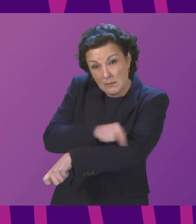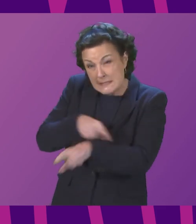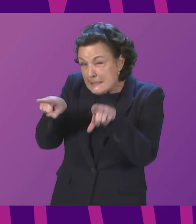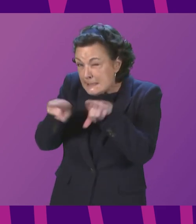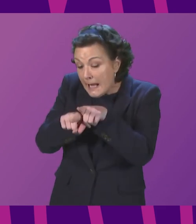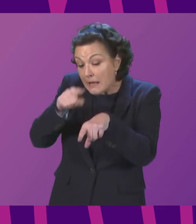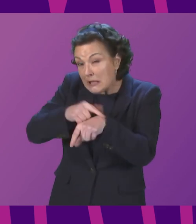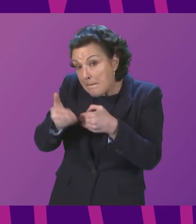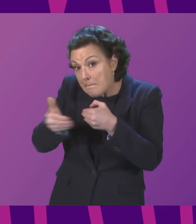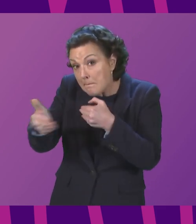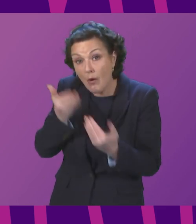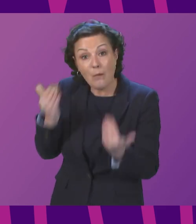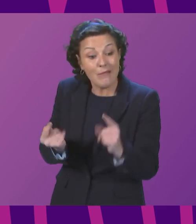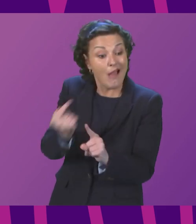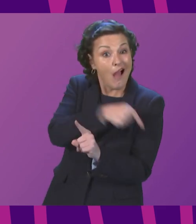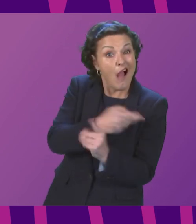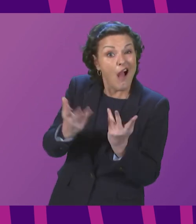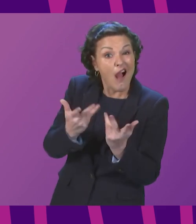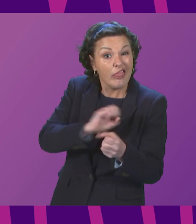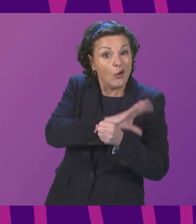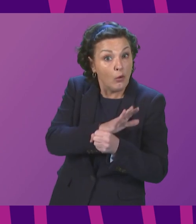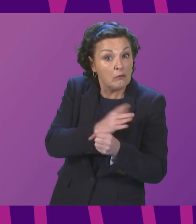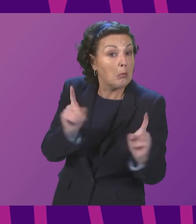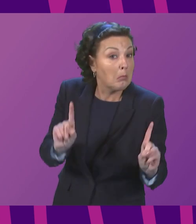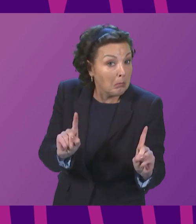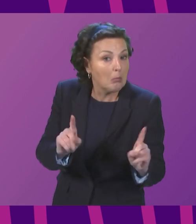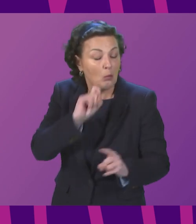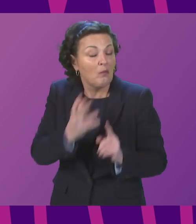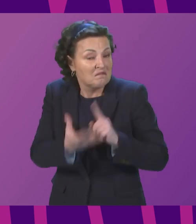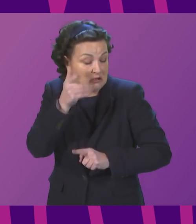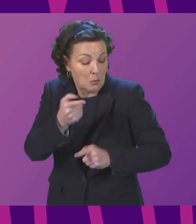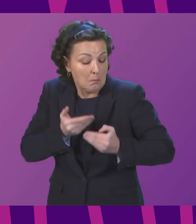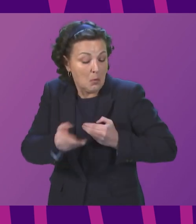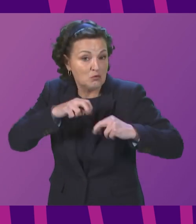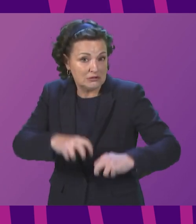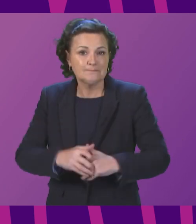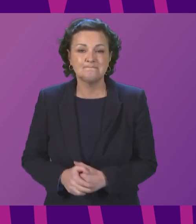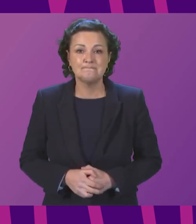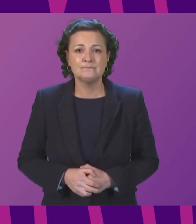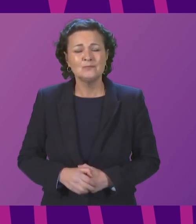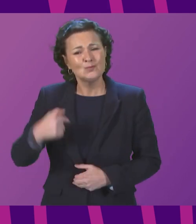In short, our understanding of the precise nature and extent of omicron’s impact on